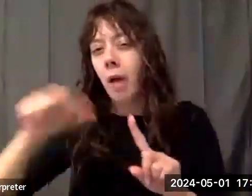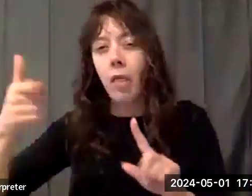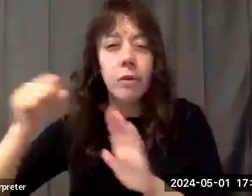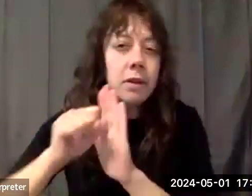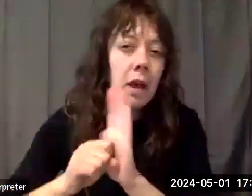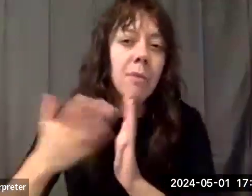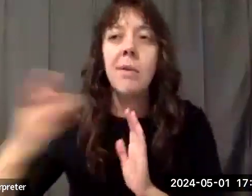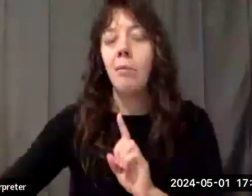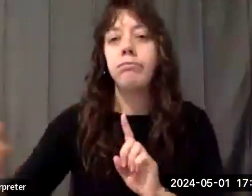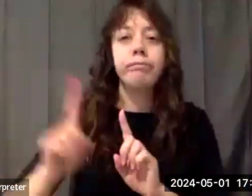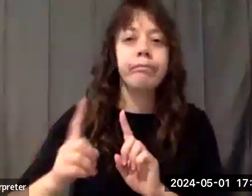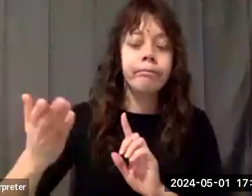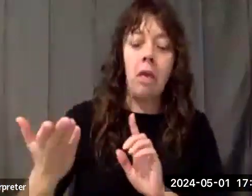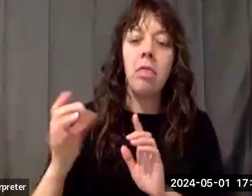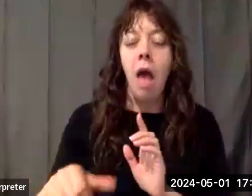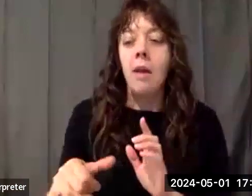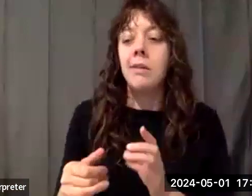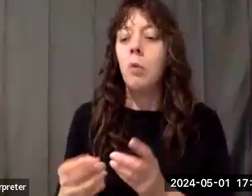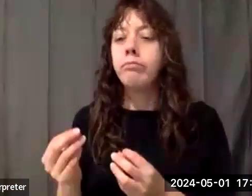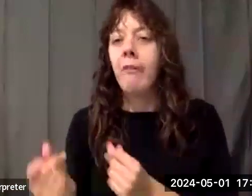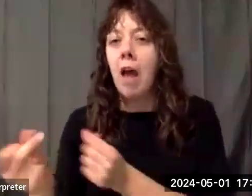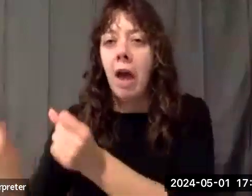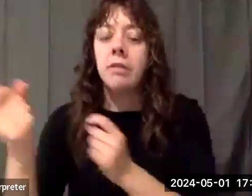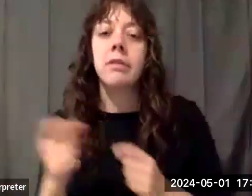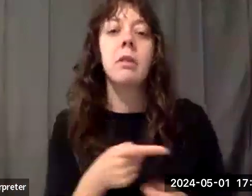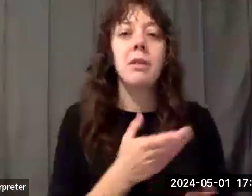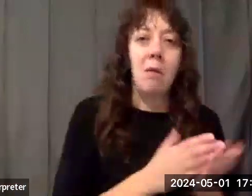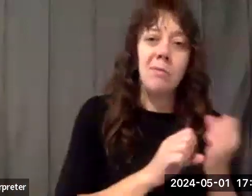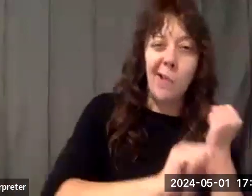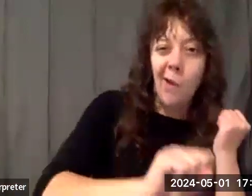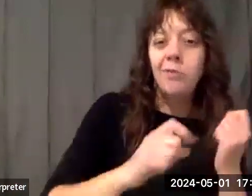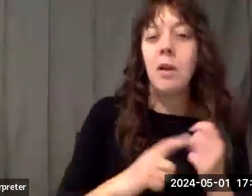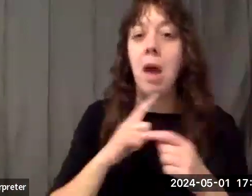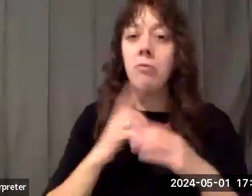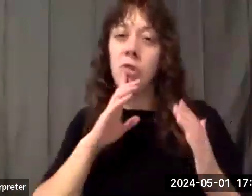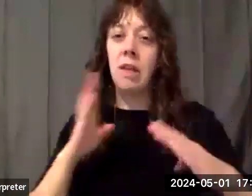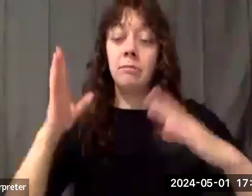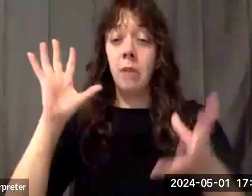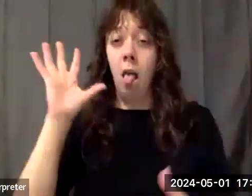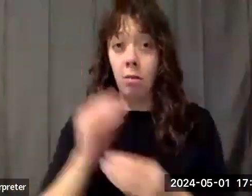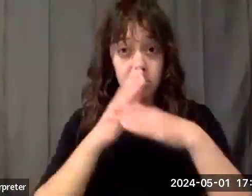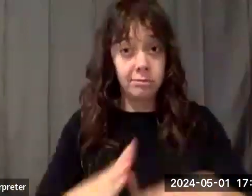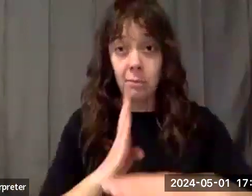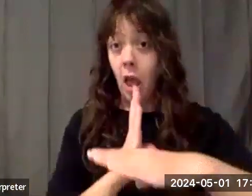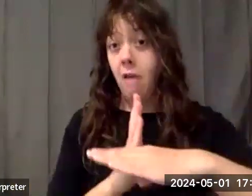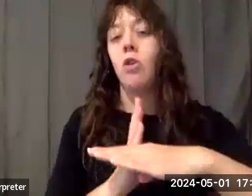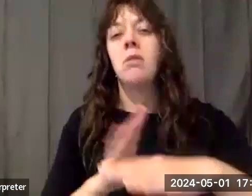And so those things shake out in an average around 90 days. And so while we learned from this, you know,